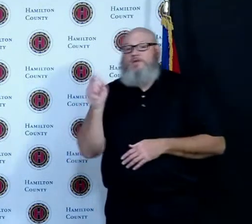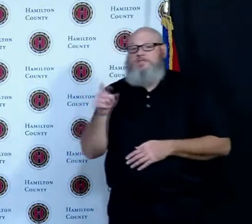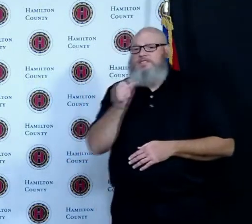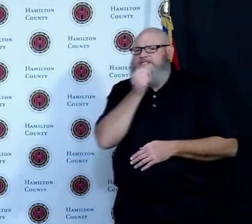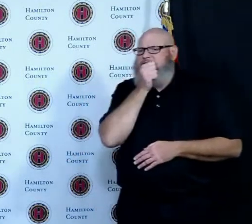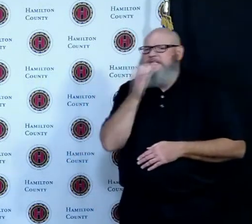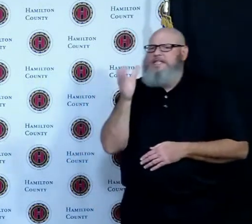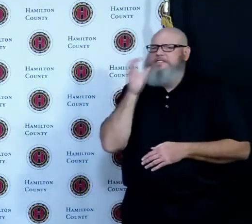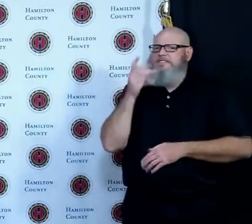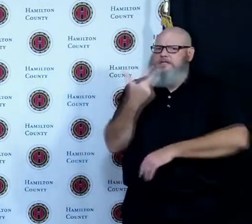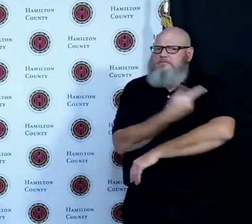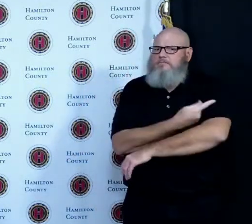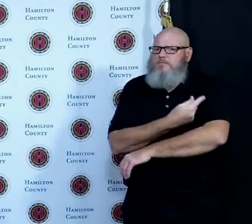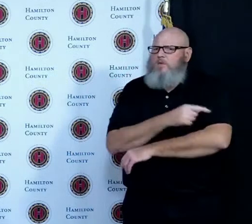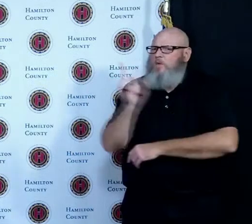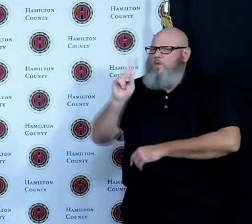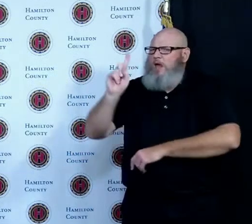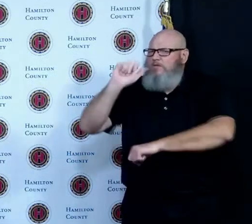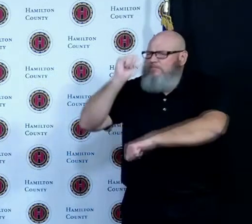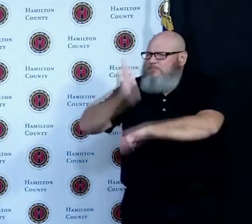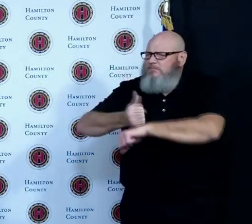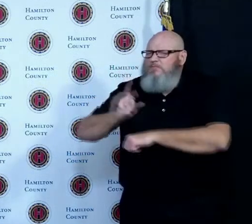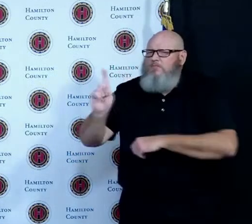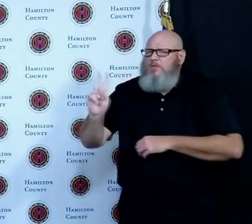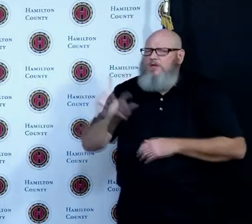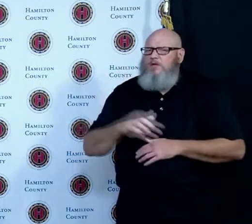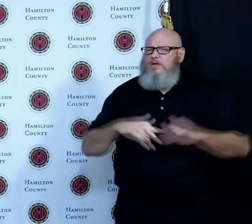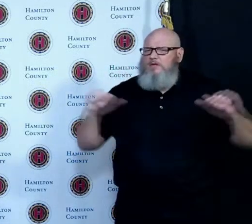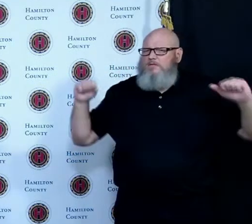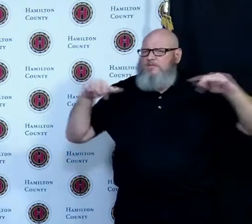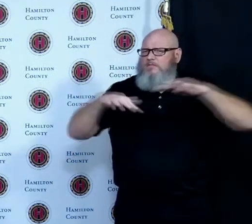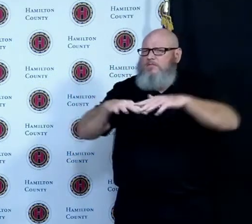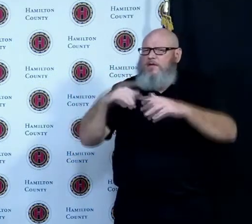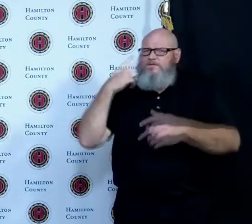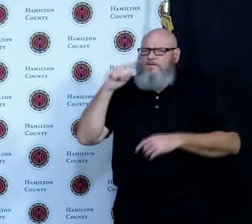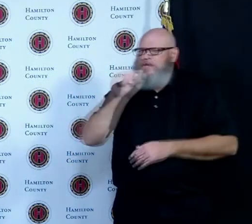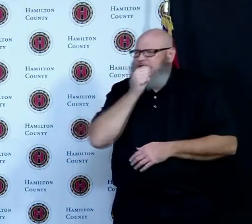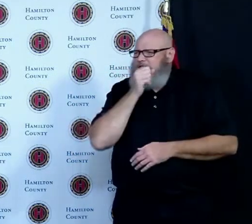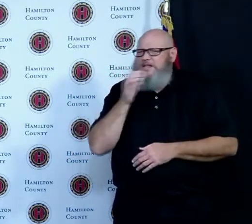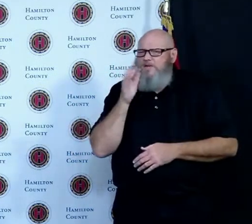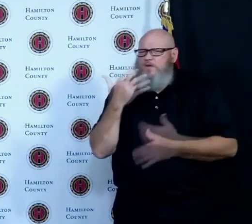a large number of people in one place and there'll be a sort of a combo kind of thing but have you